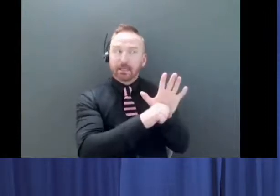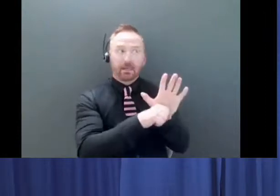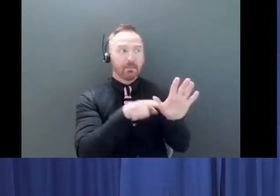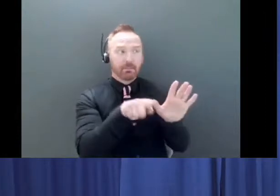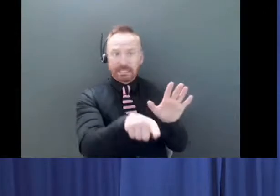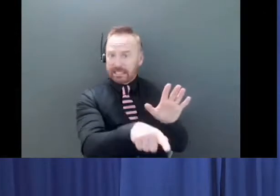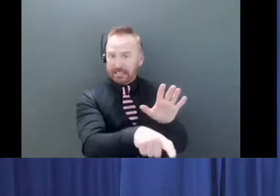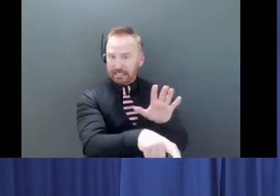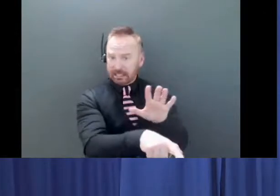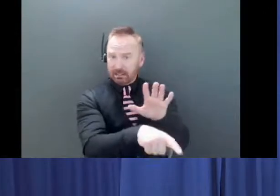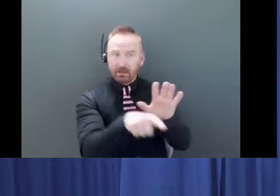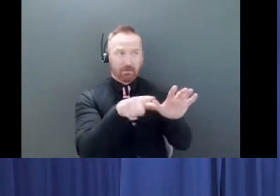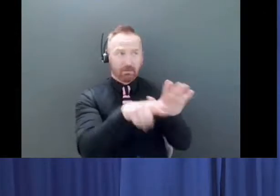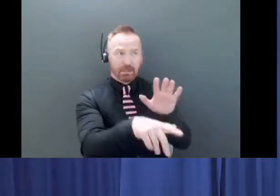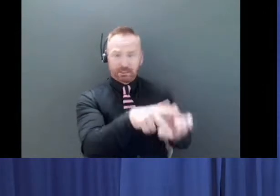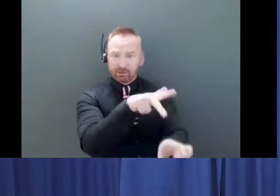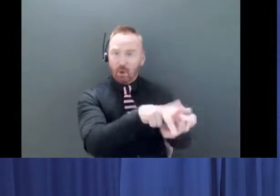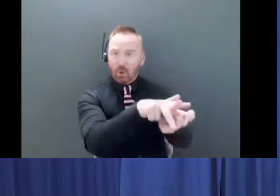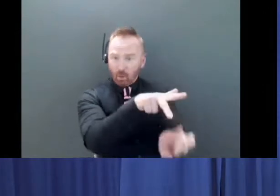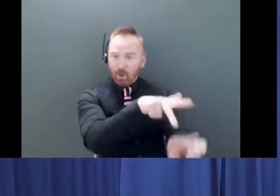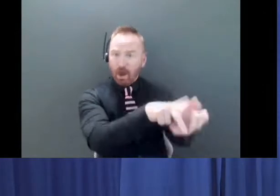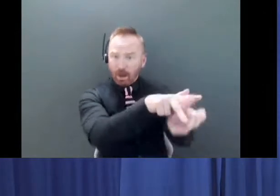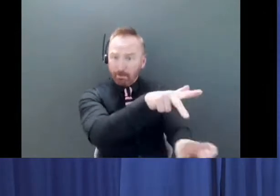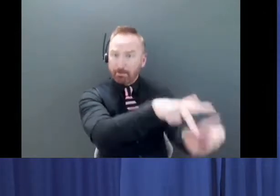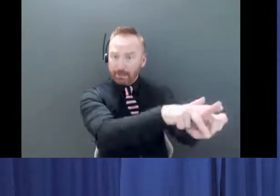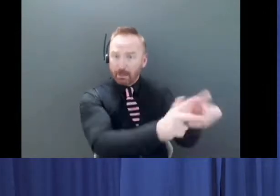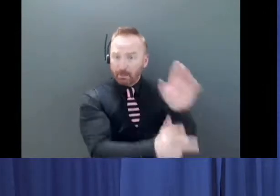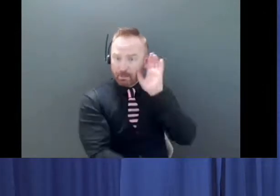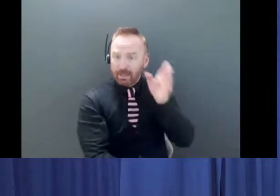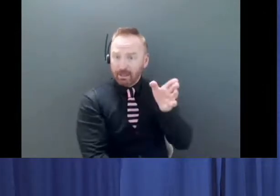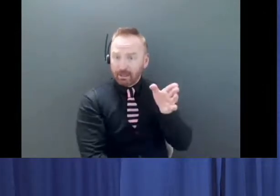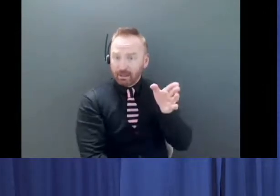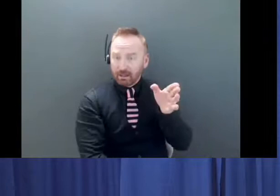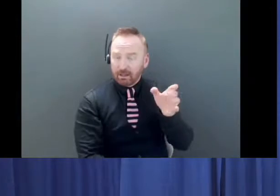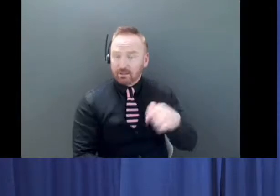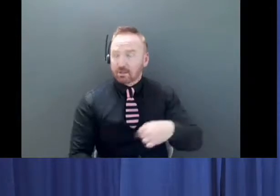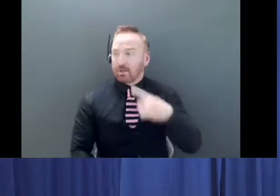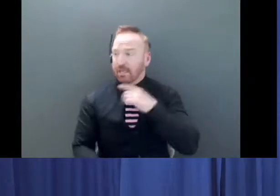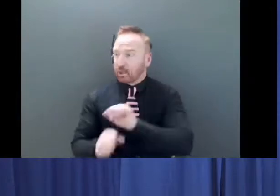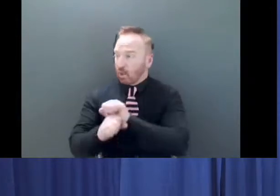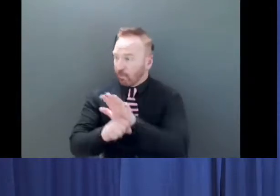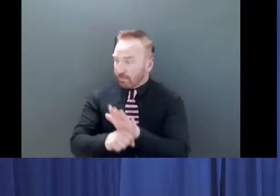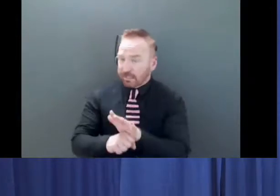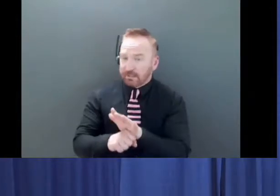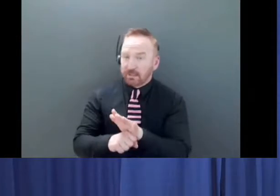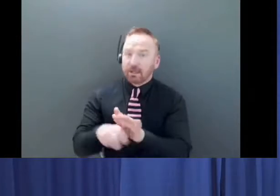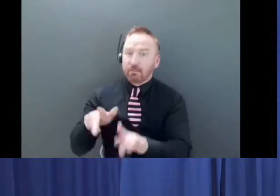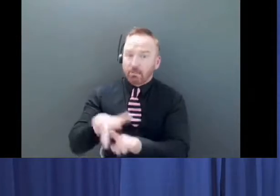So having actual cases reported